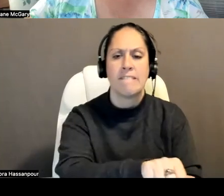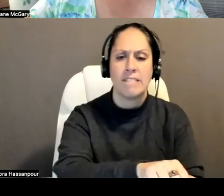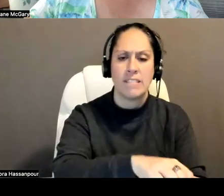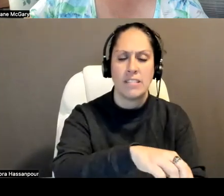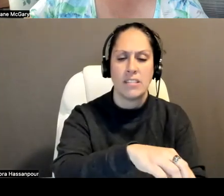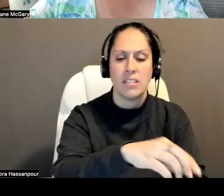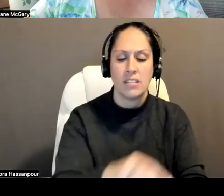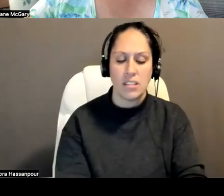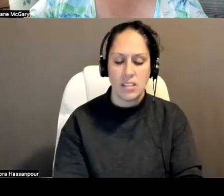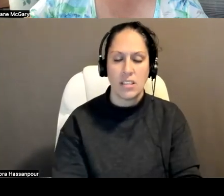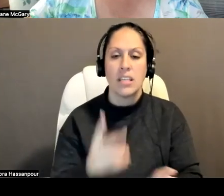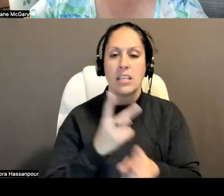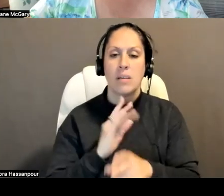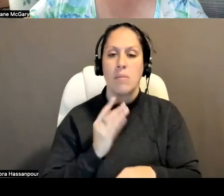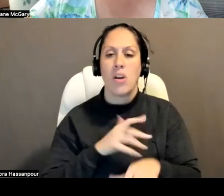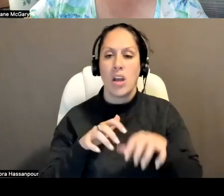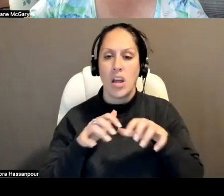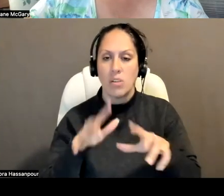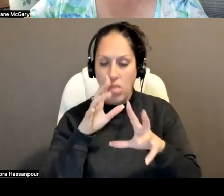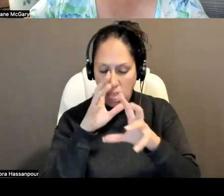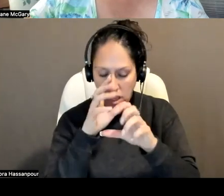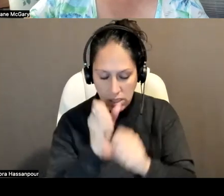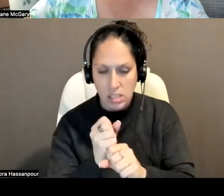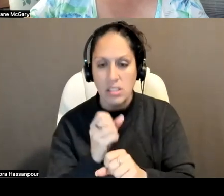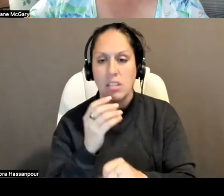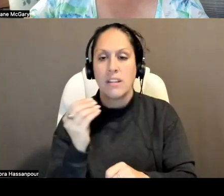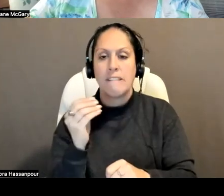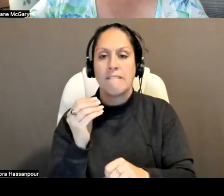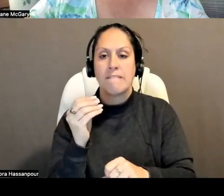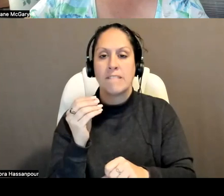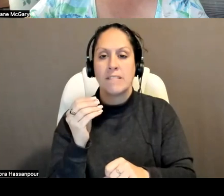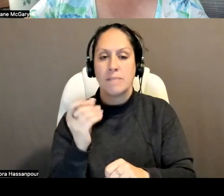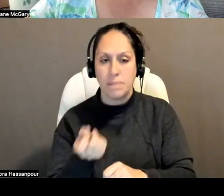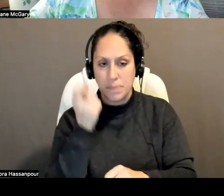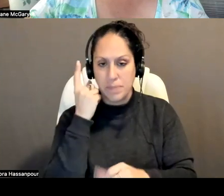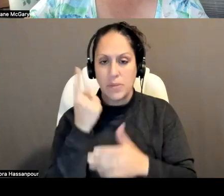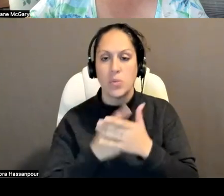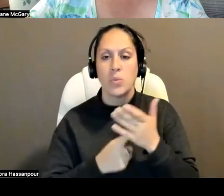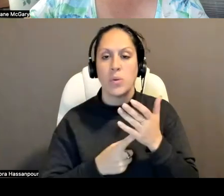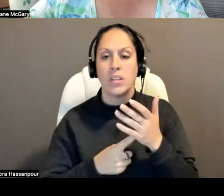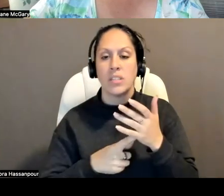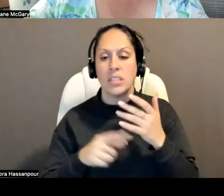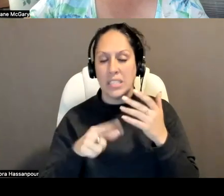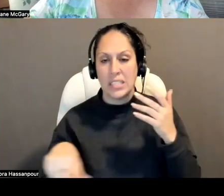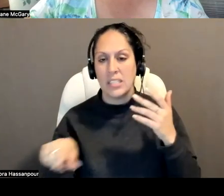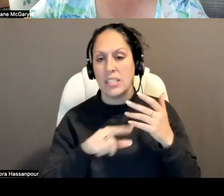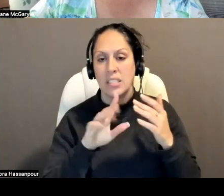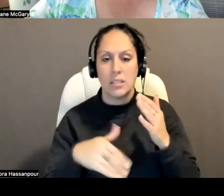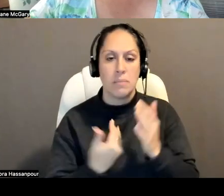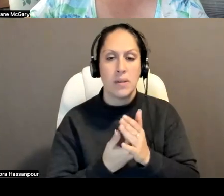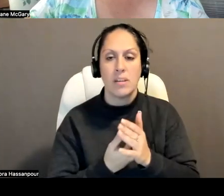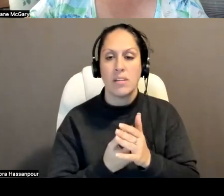audience, you know, engaged and understanding what, what is this all about. Like it's not